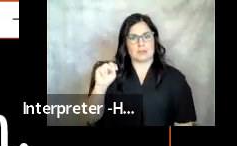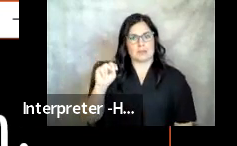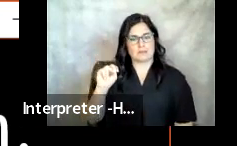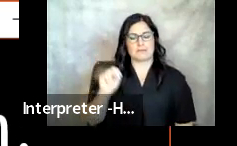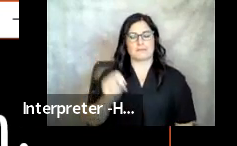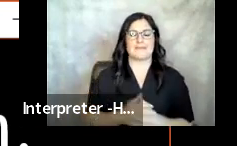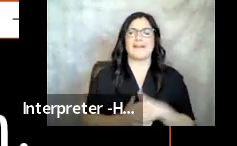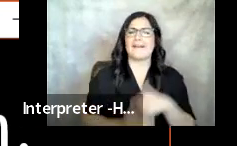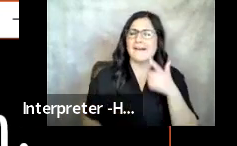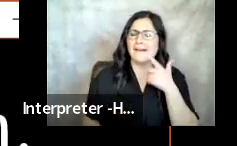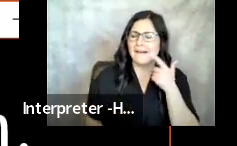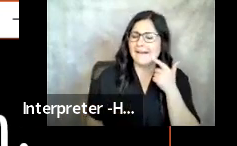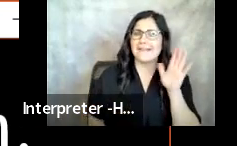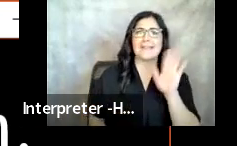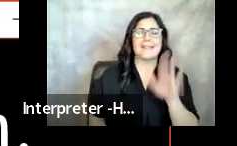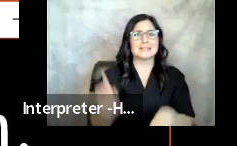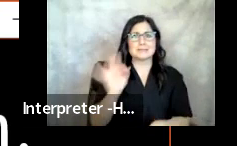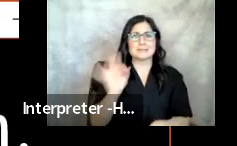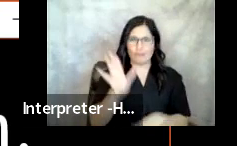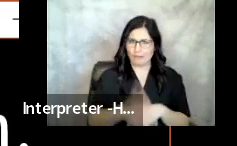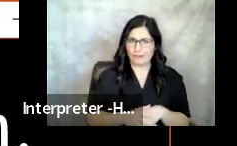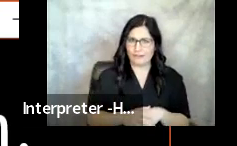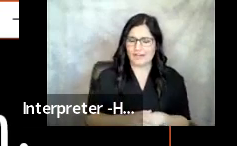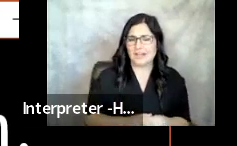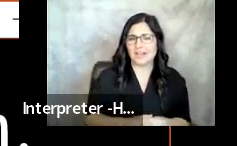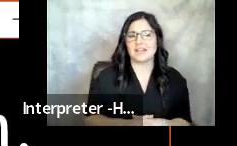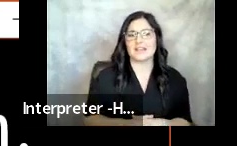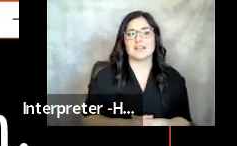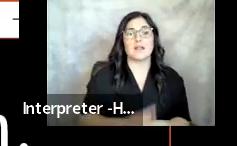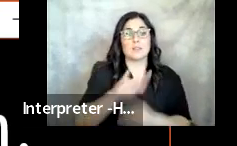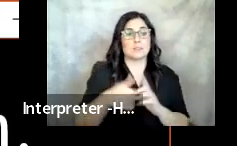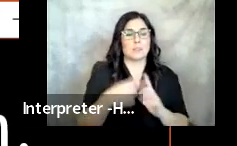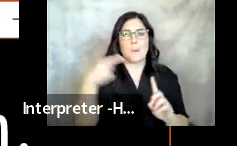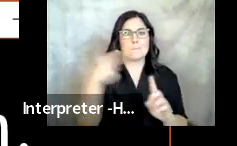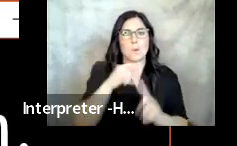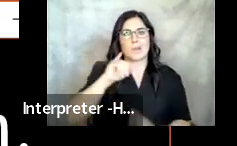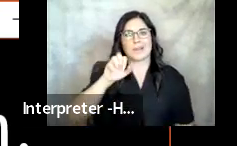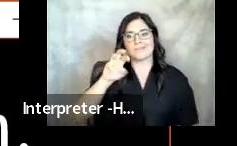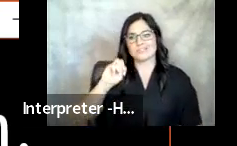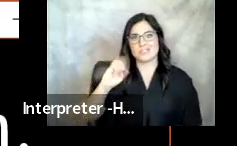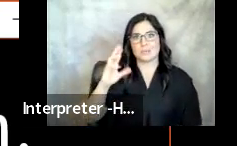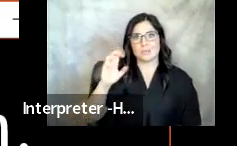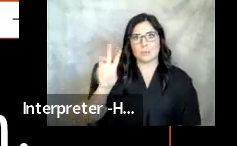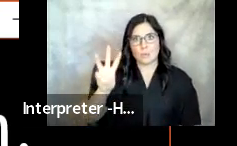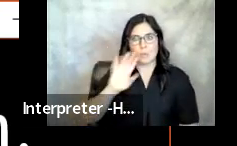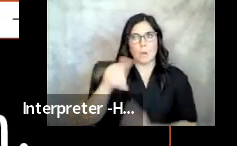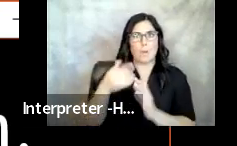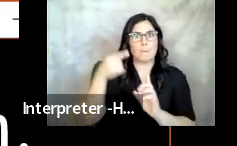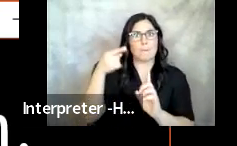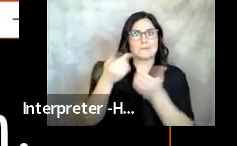This is absurd. Obviously, the whole point of Jim Crow, the whole point of. Segregation is to tell black people.